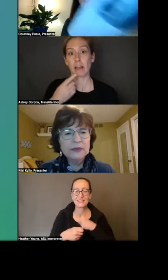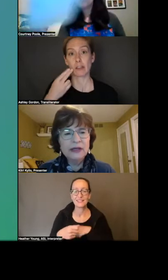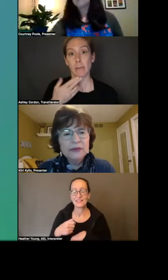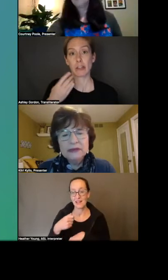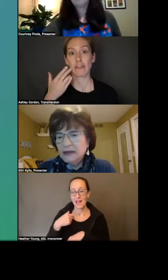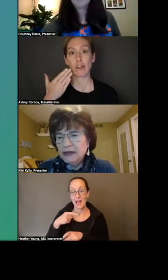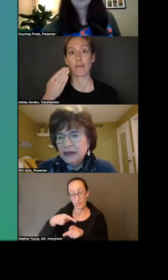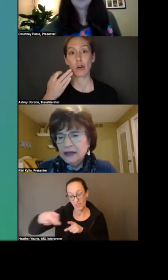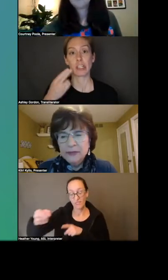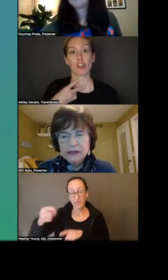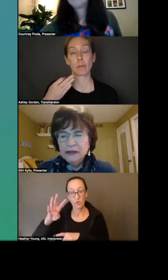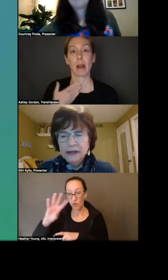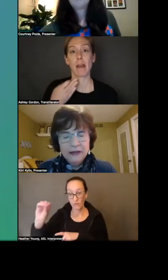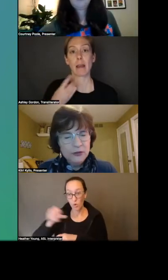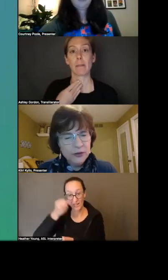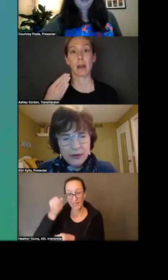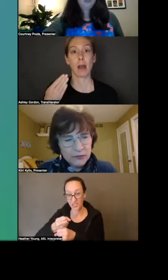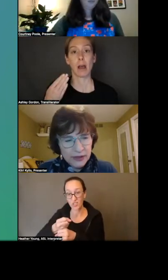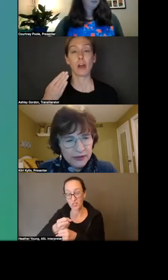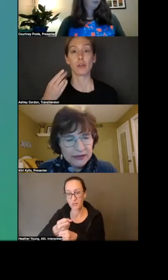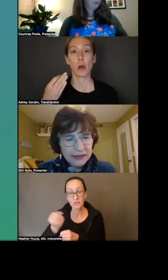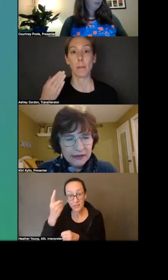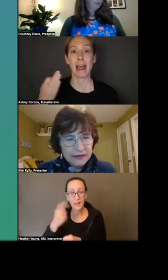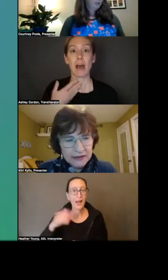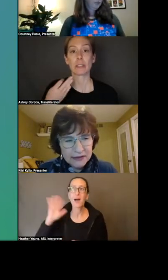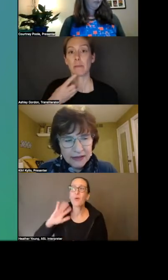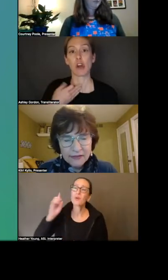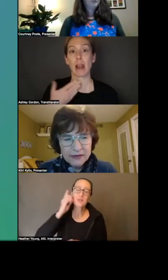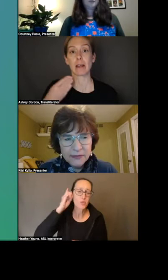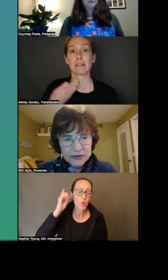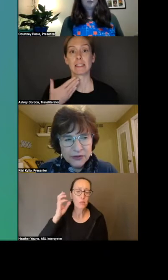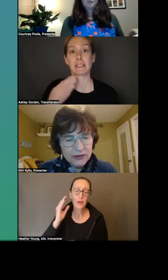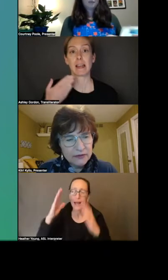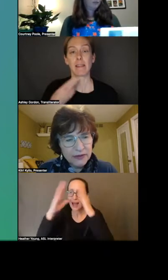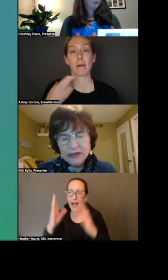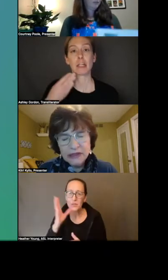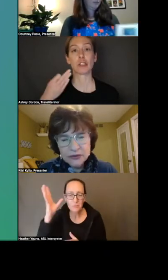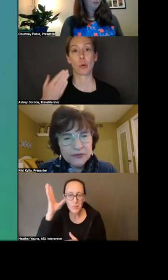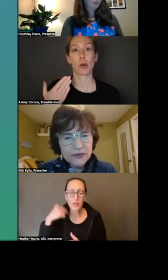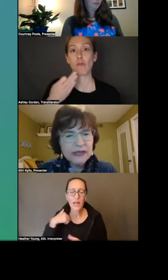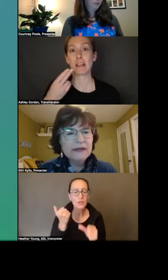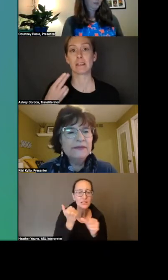but I had been a dorm house parent and an assistant at the Minnesota Residential School for the Deaf,